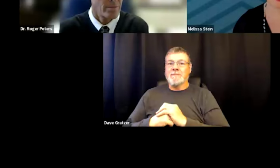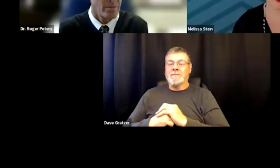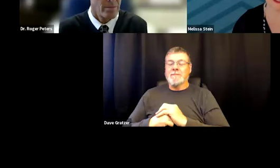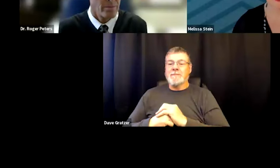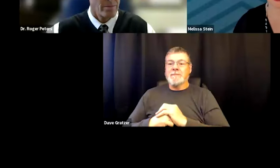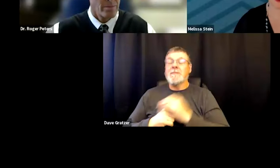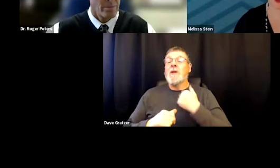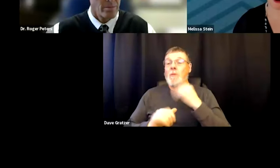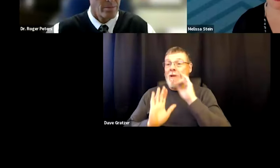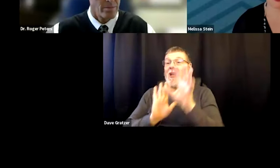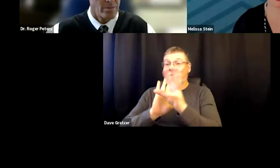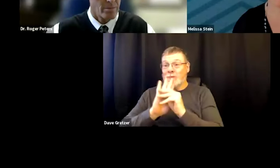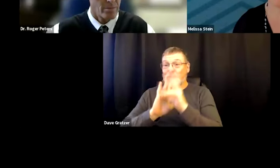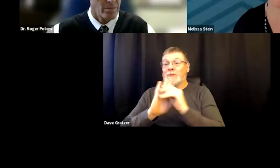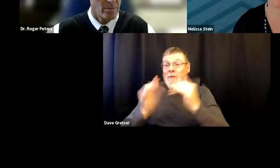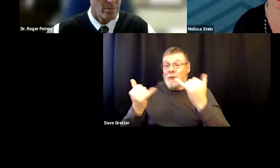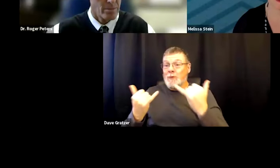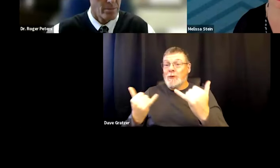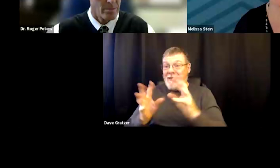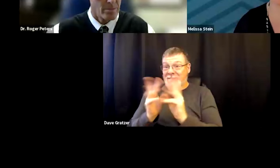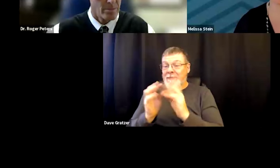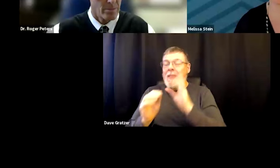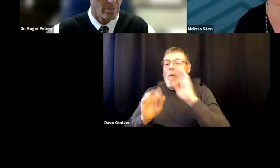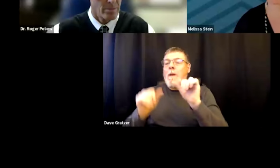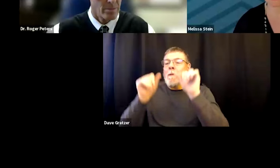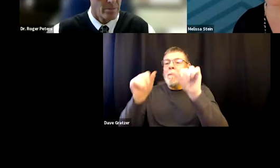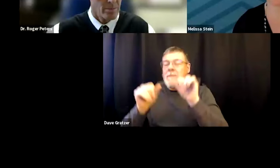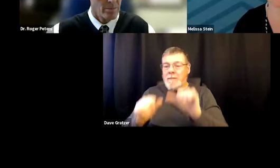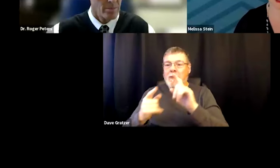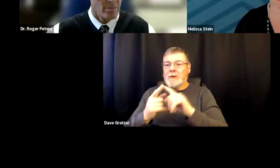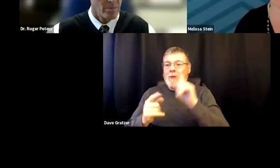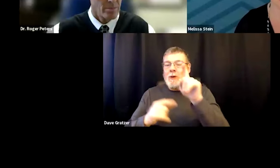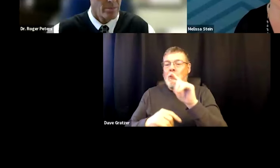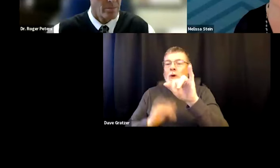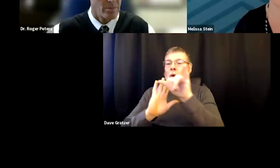We are recording today's webinar and it will be posted to SAMHSA's YouTube channel